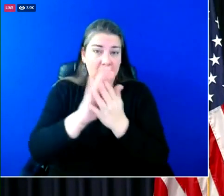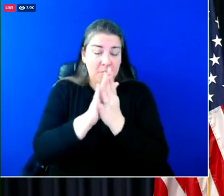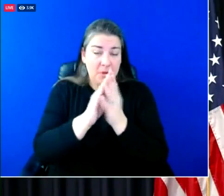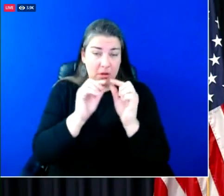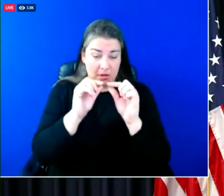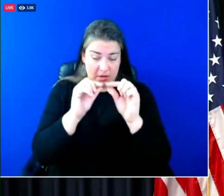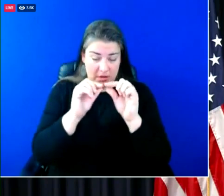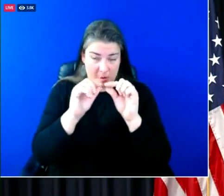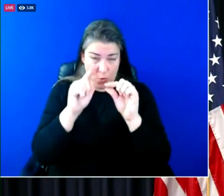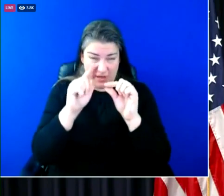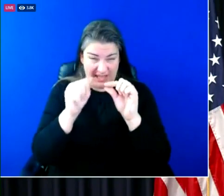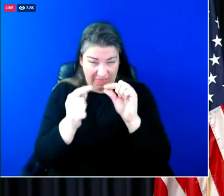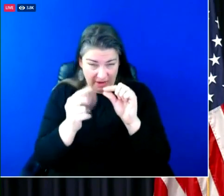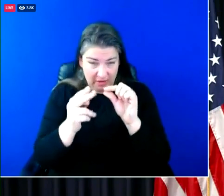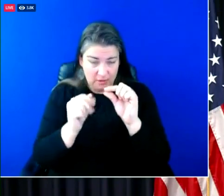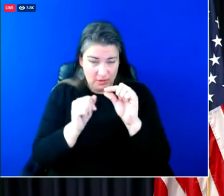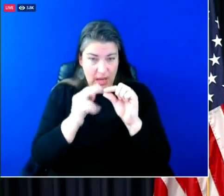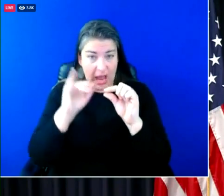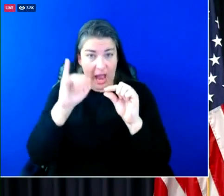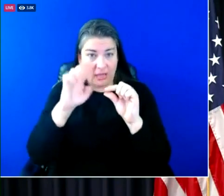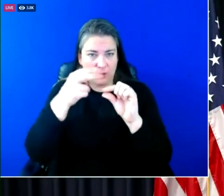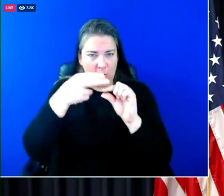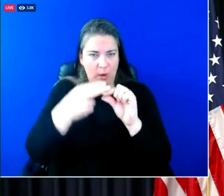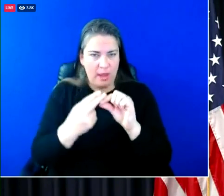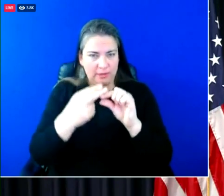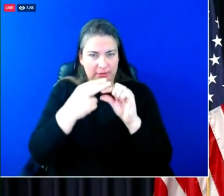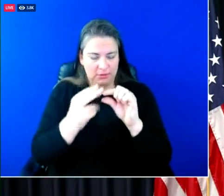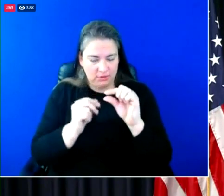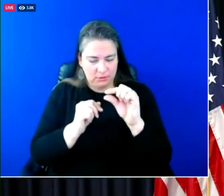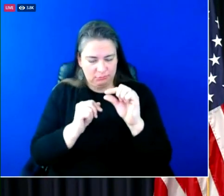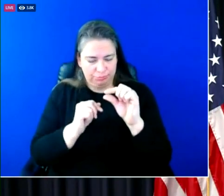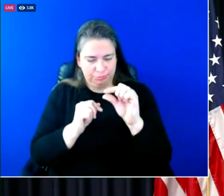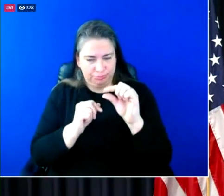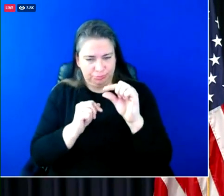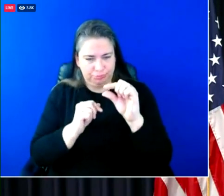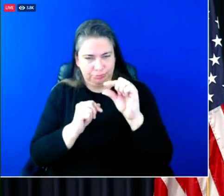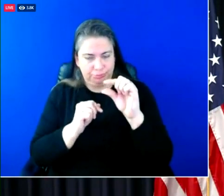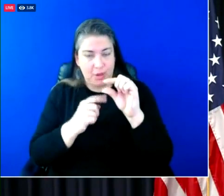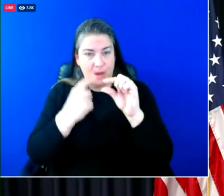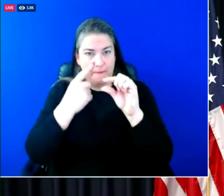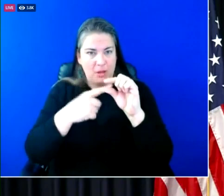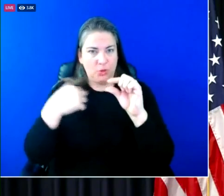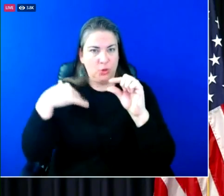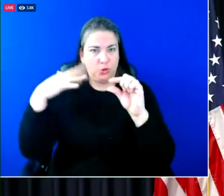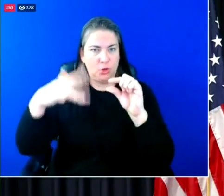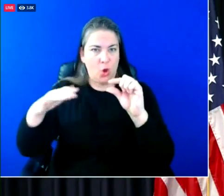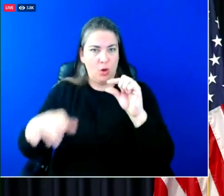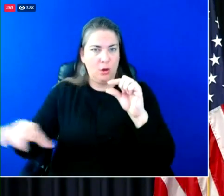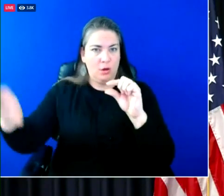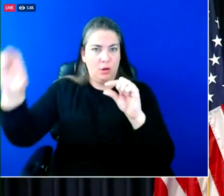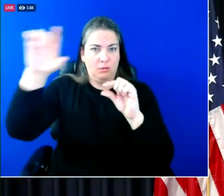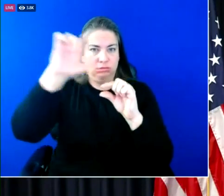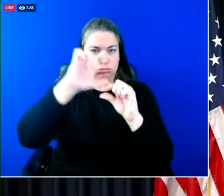the ice and then the impact of snow. I think we can get through this one with